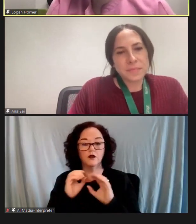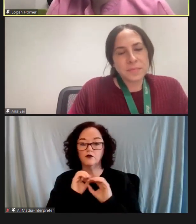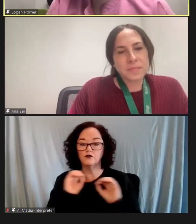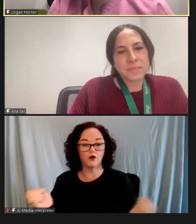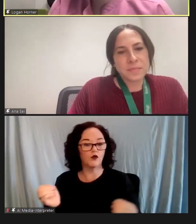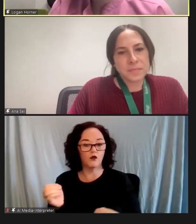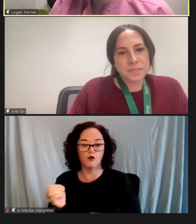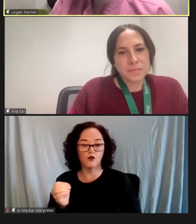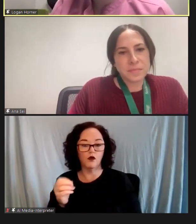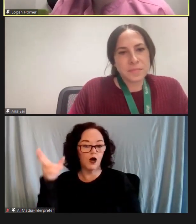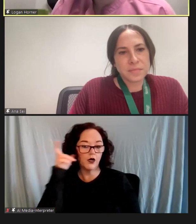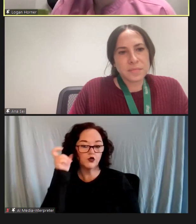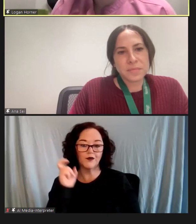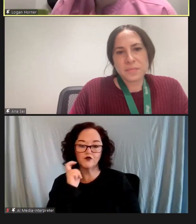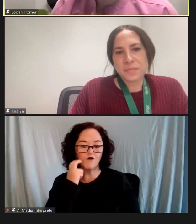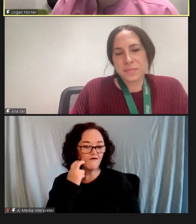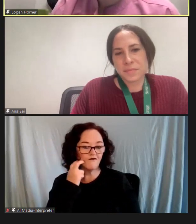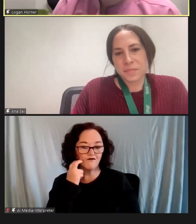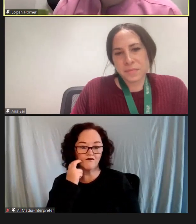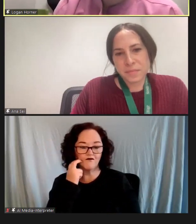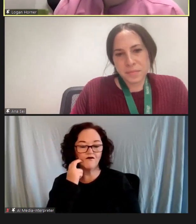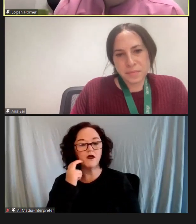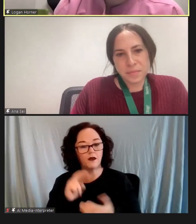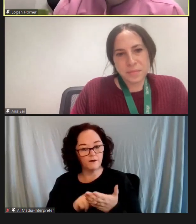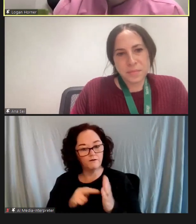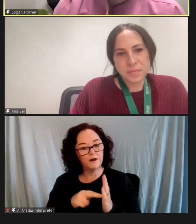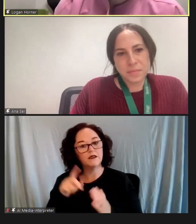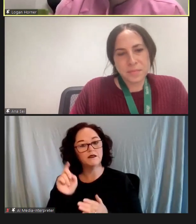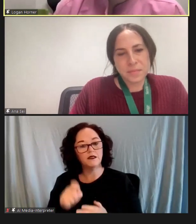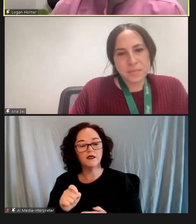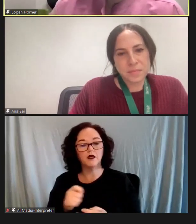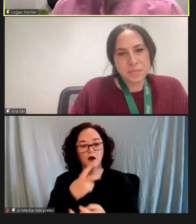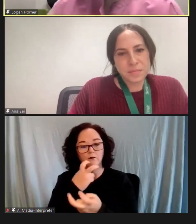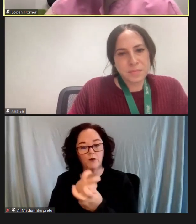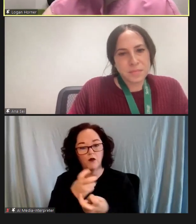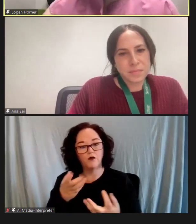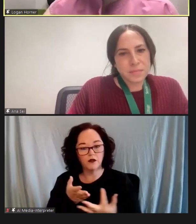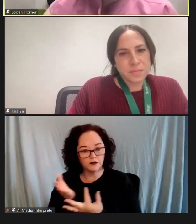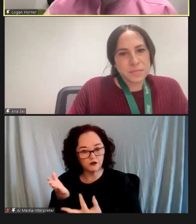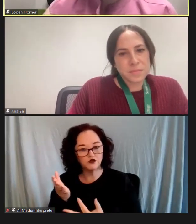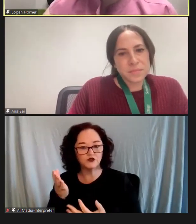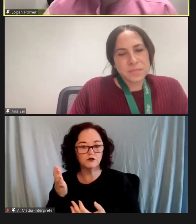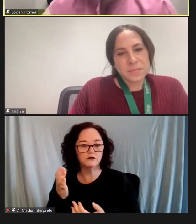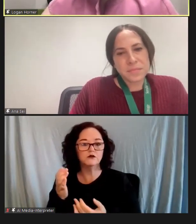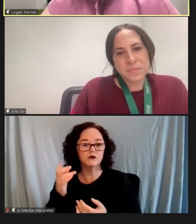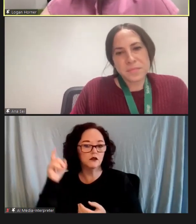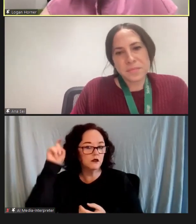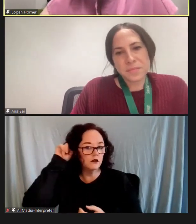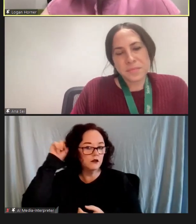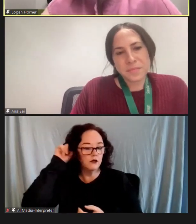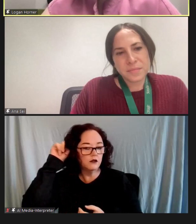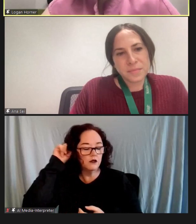so we're going to use a bone conduction hearing aid so how this one is different